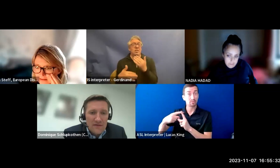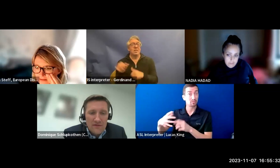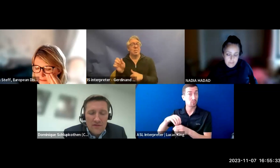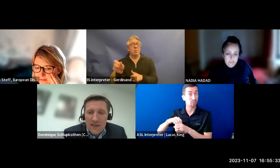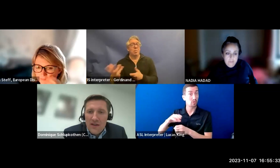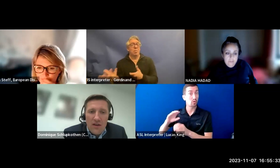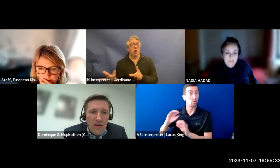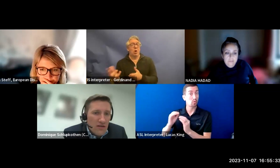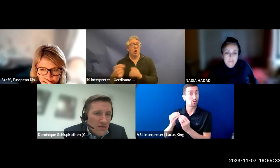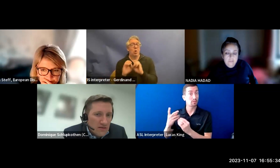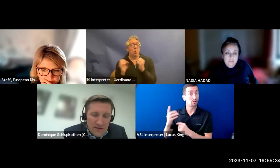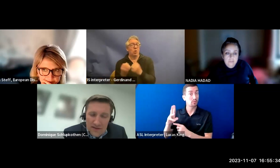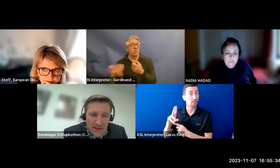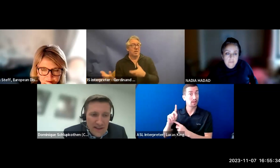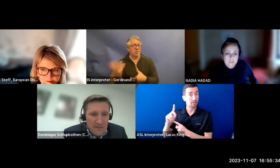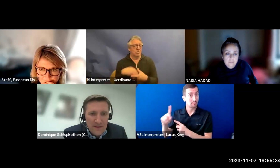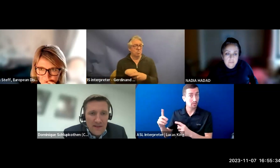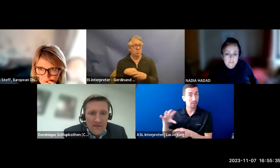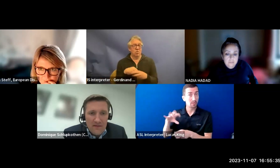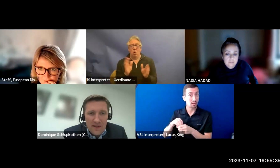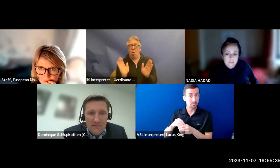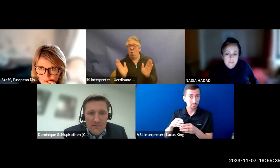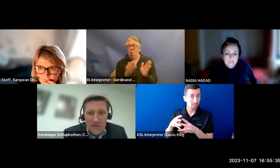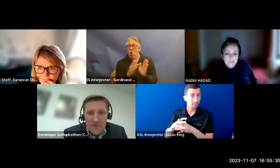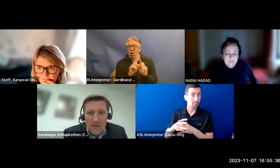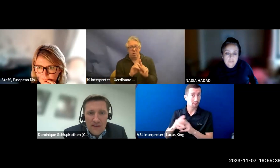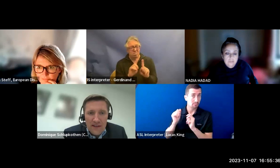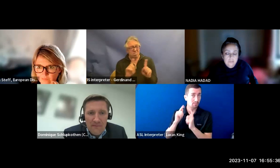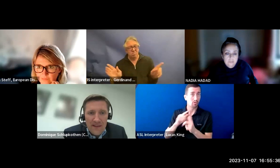into all types of programming